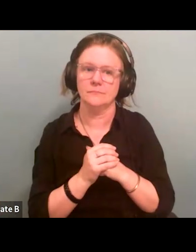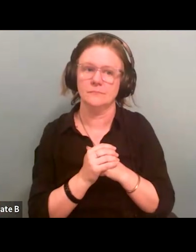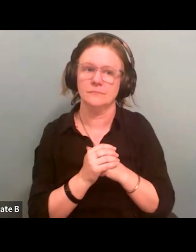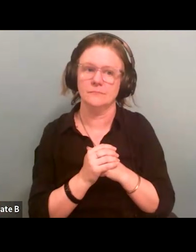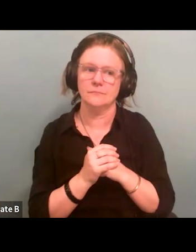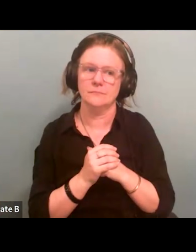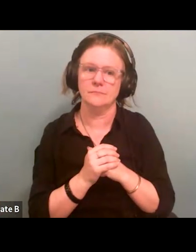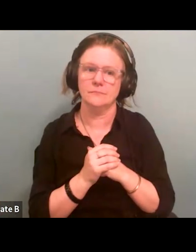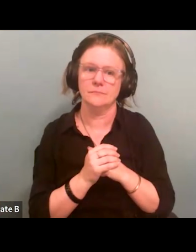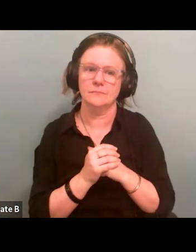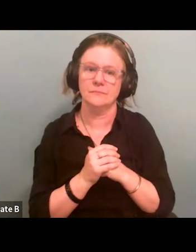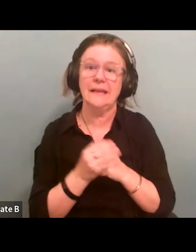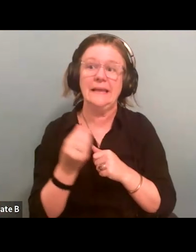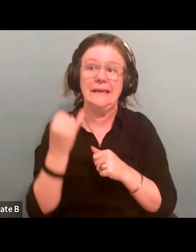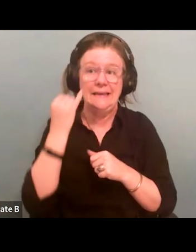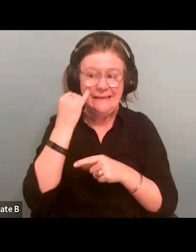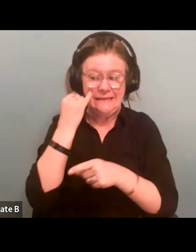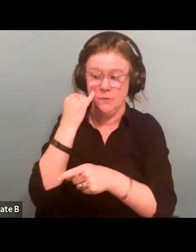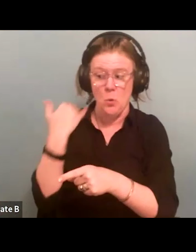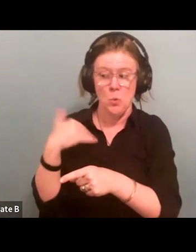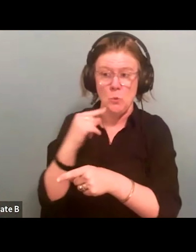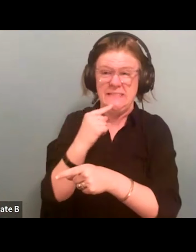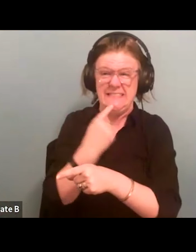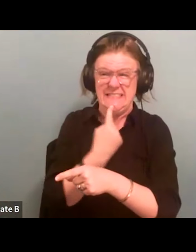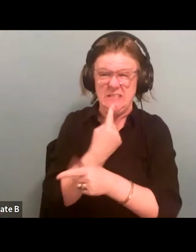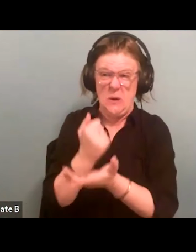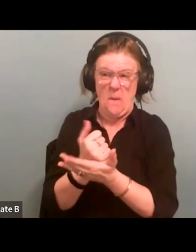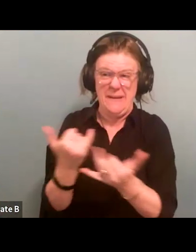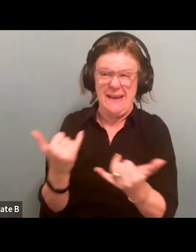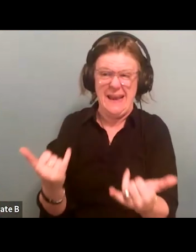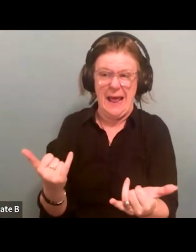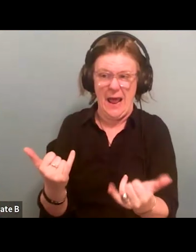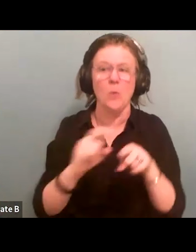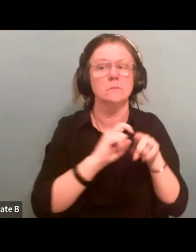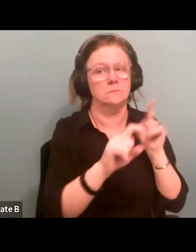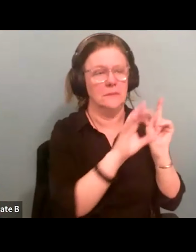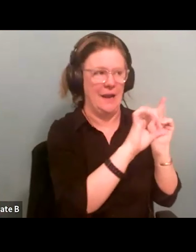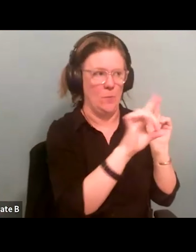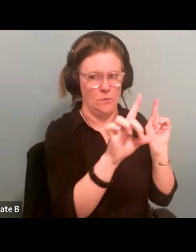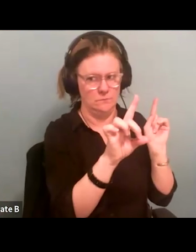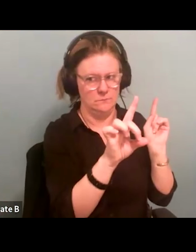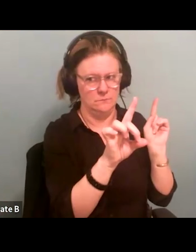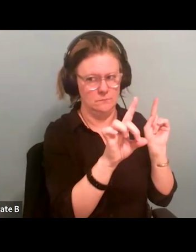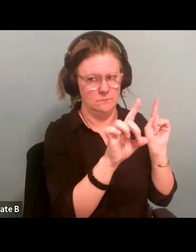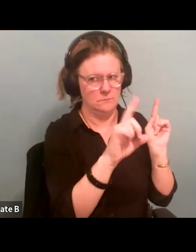And if there's immediate attention, medical or law enforcement, call 911 first.